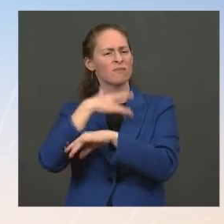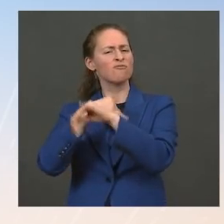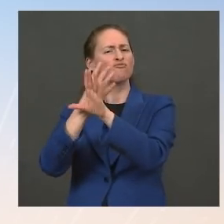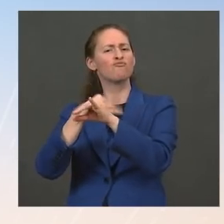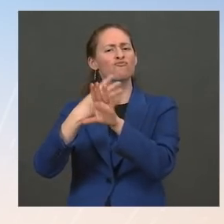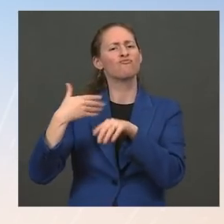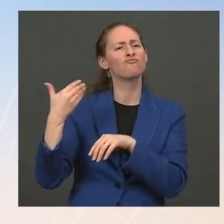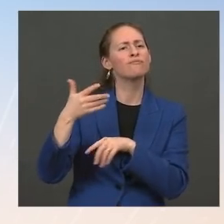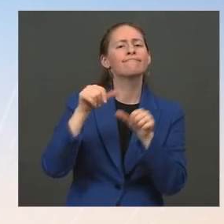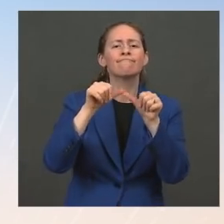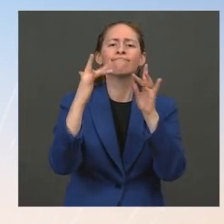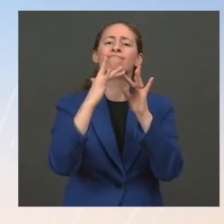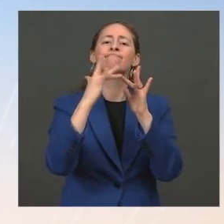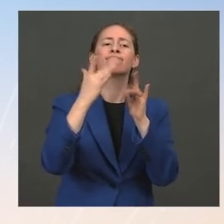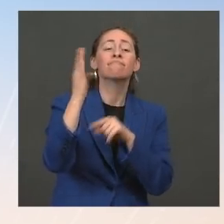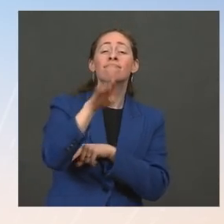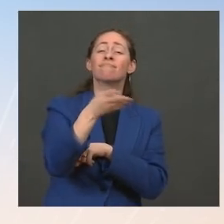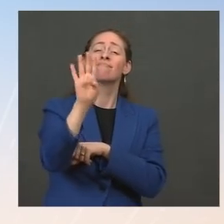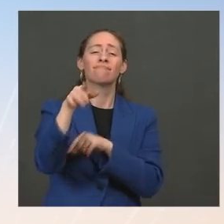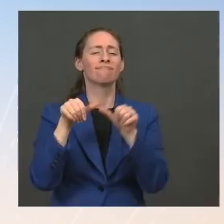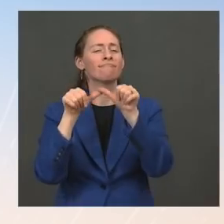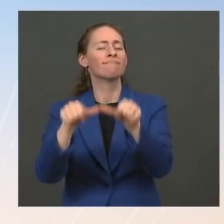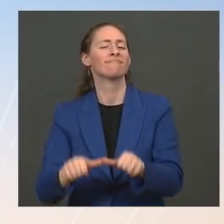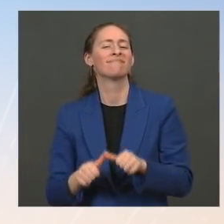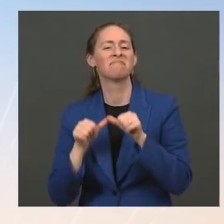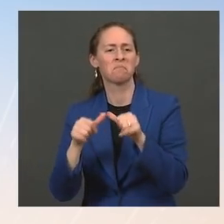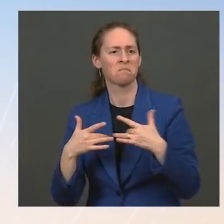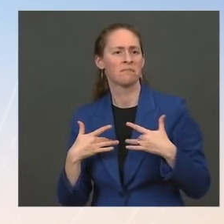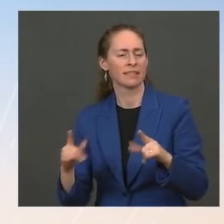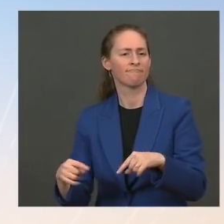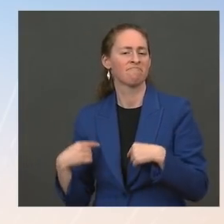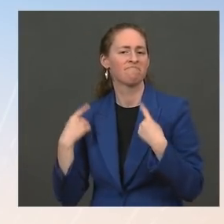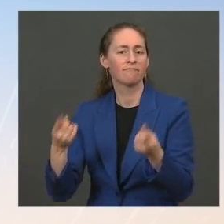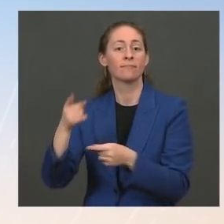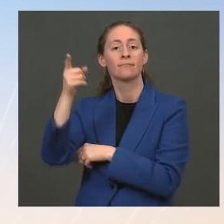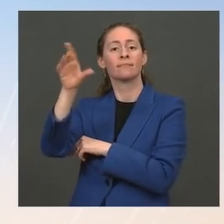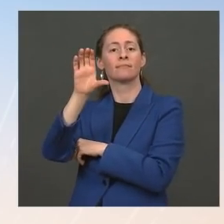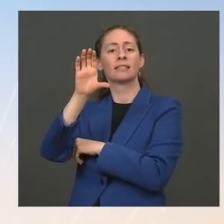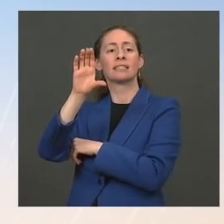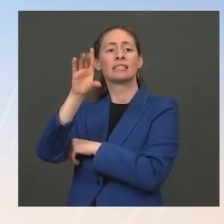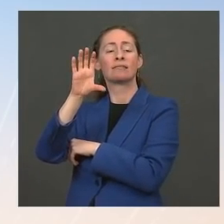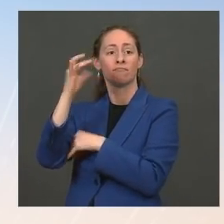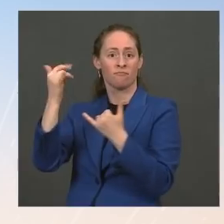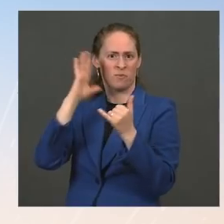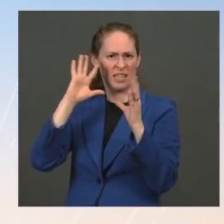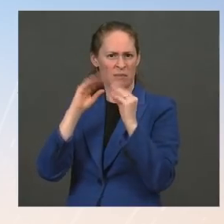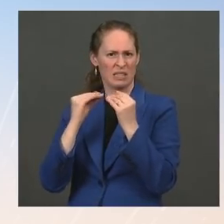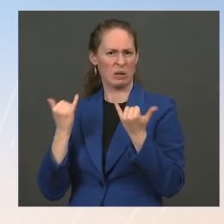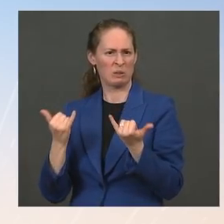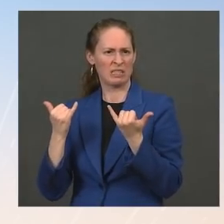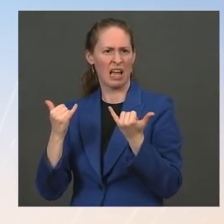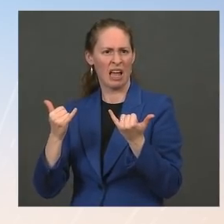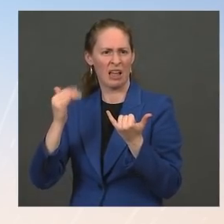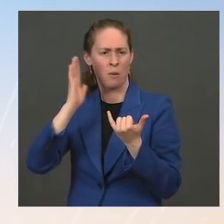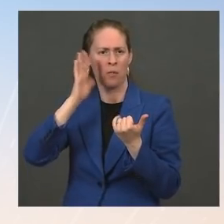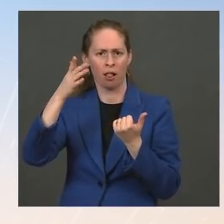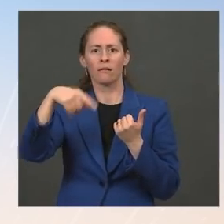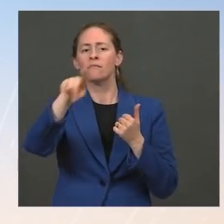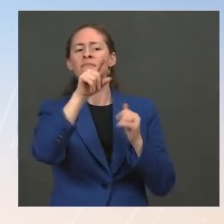as well. The CDC is also meeting today with state labs. And throughout the week, we will be engaging with state health associations